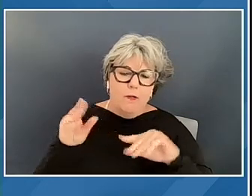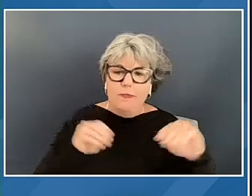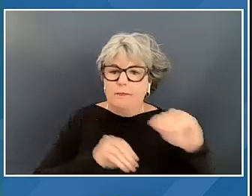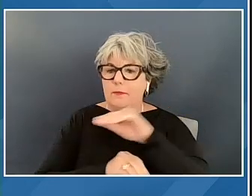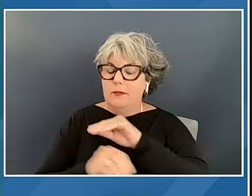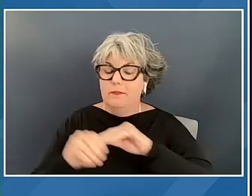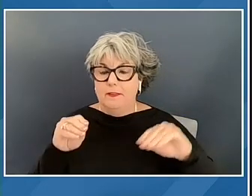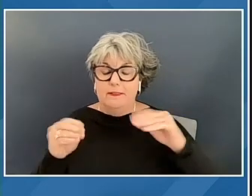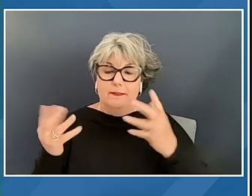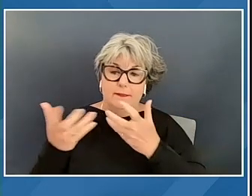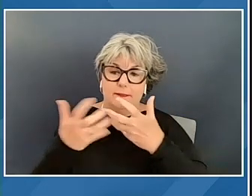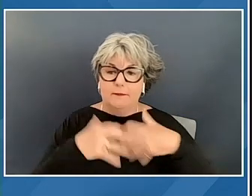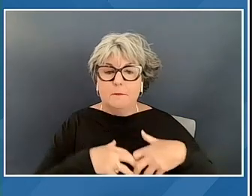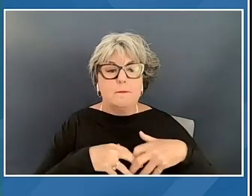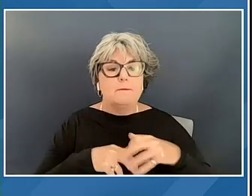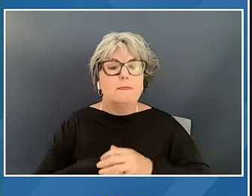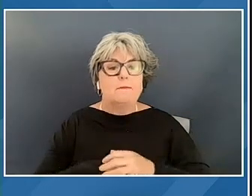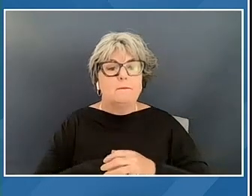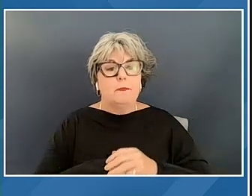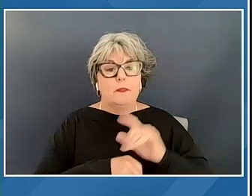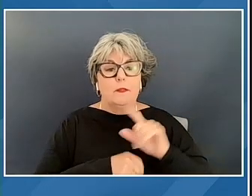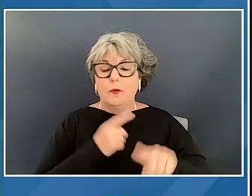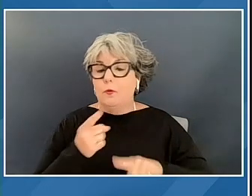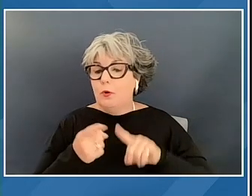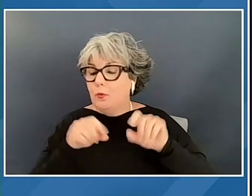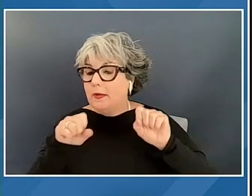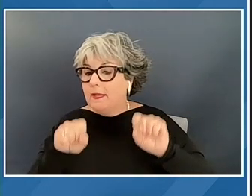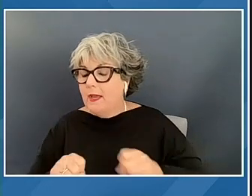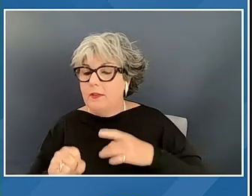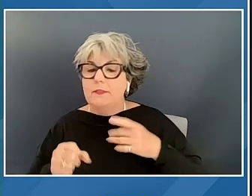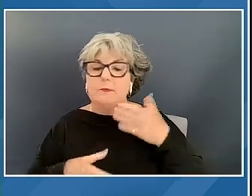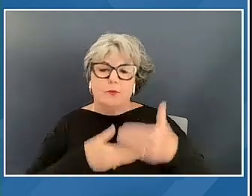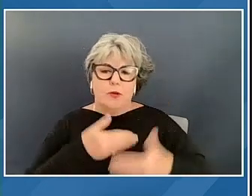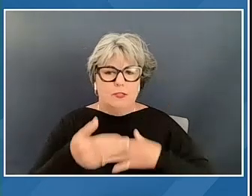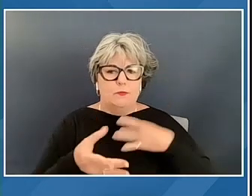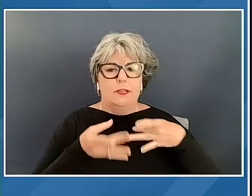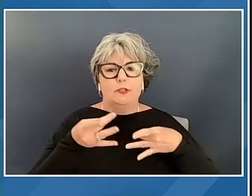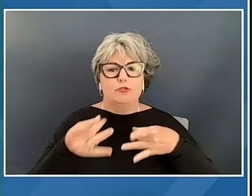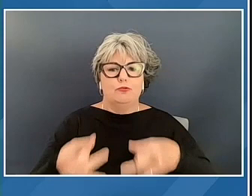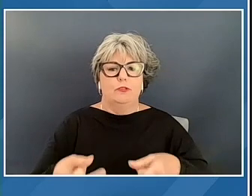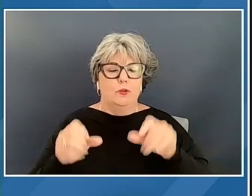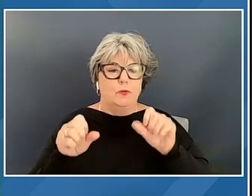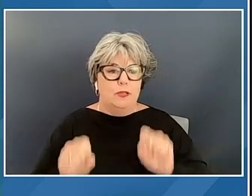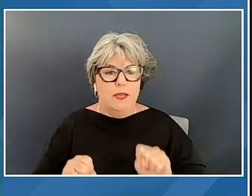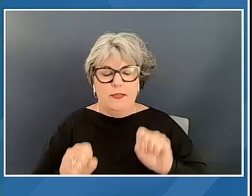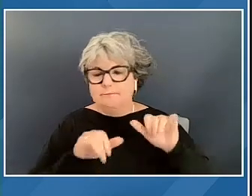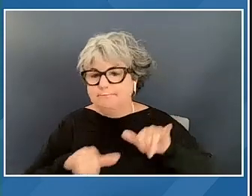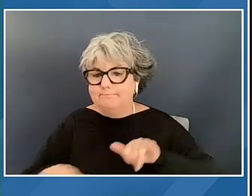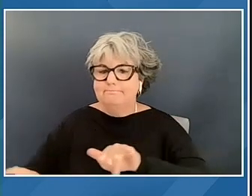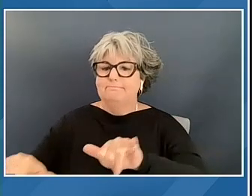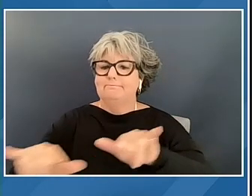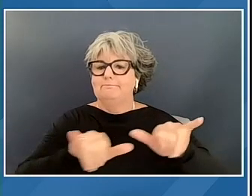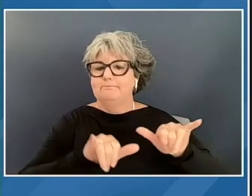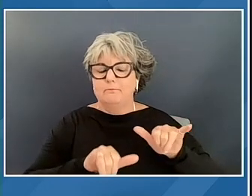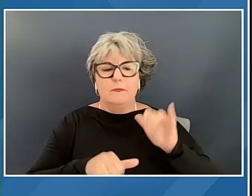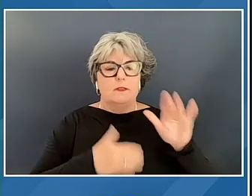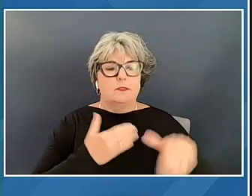where we're able to we like to streamline our processes and bring uniformity to that so that we can be more transparent when we